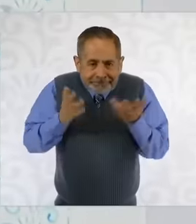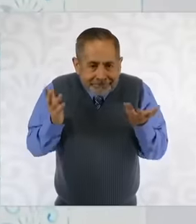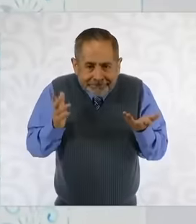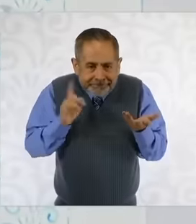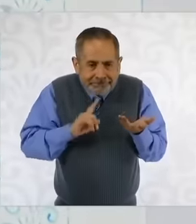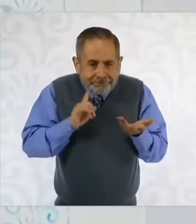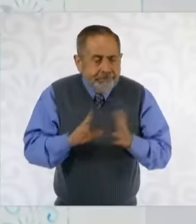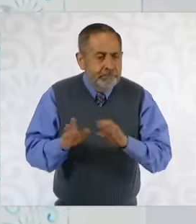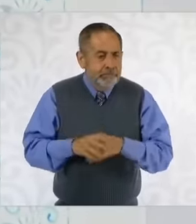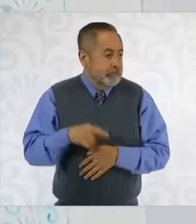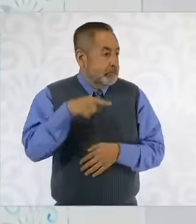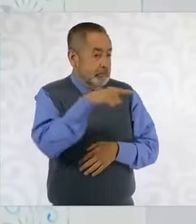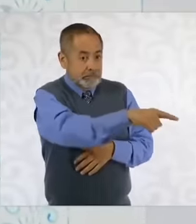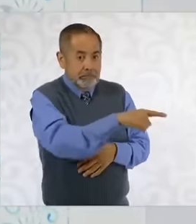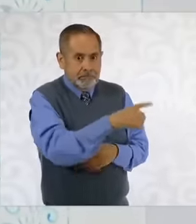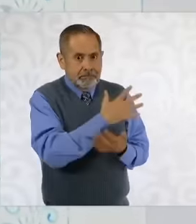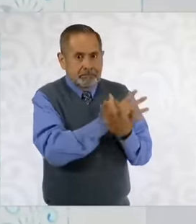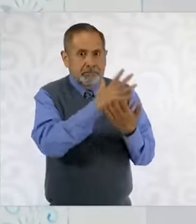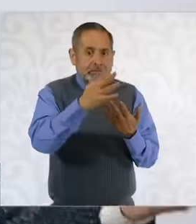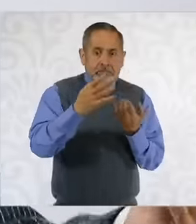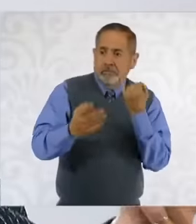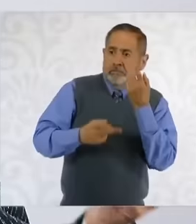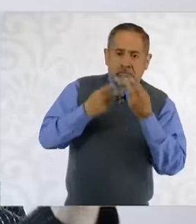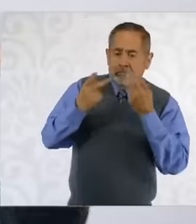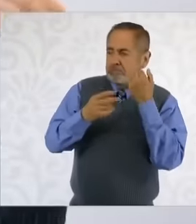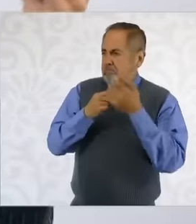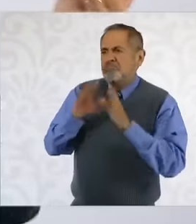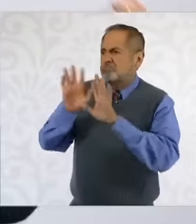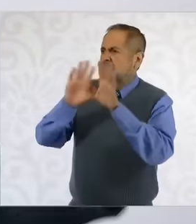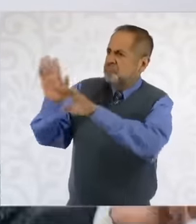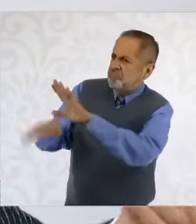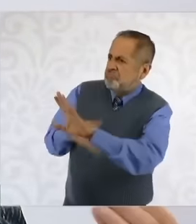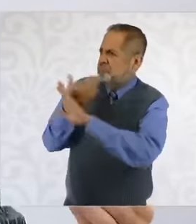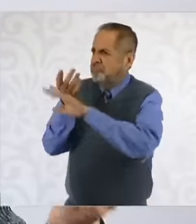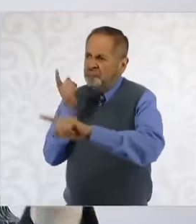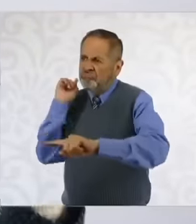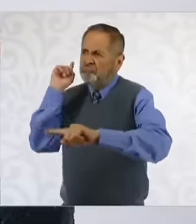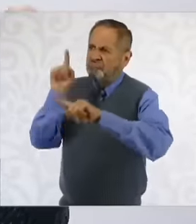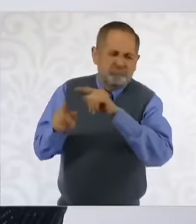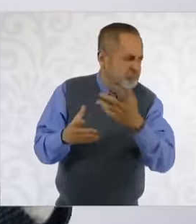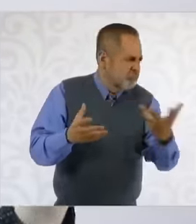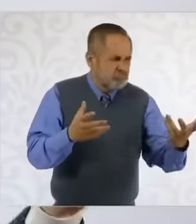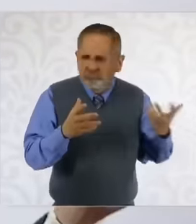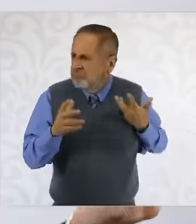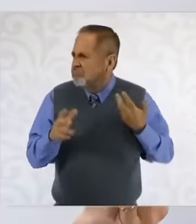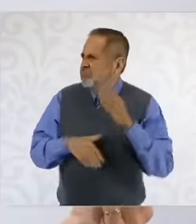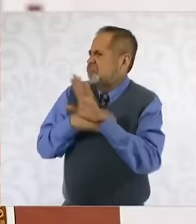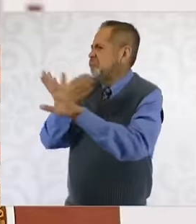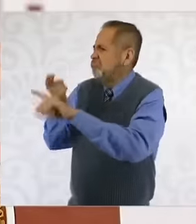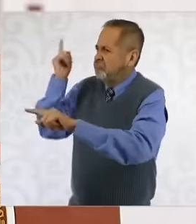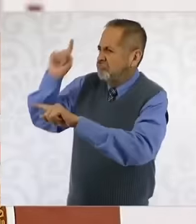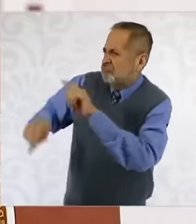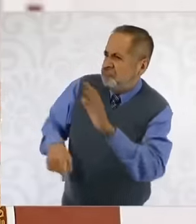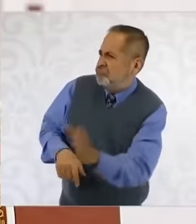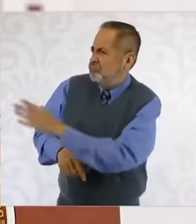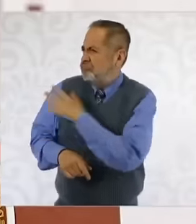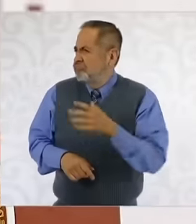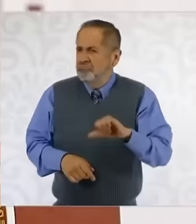the limit of talking about a coup d'état, that they are going to remove me, so calm down,